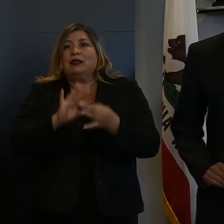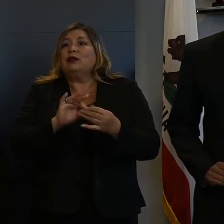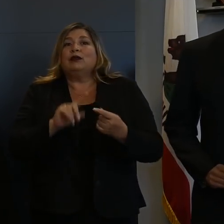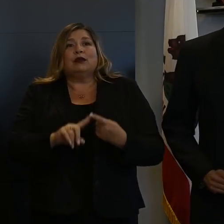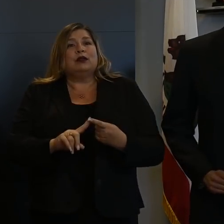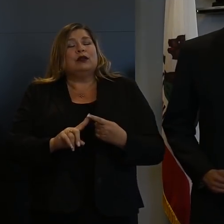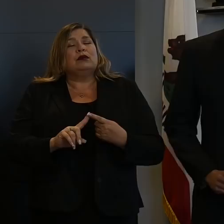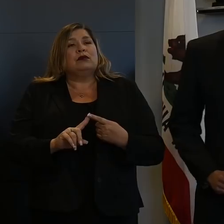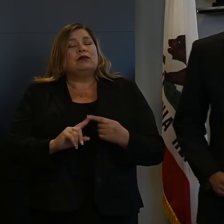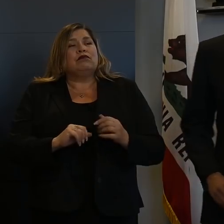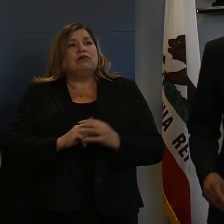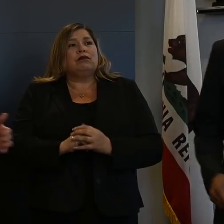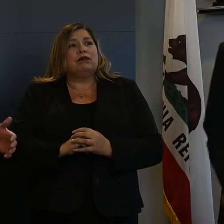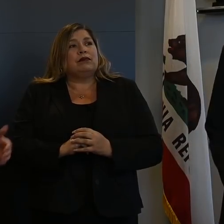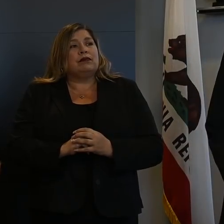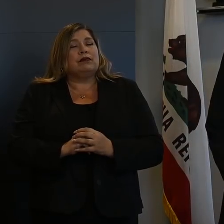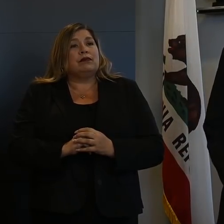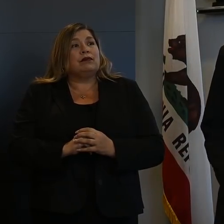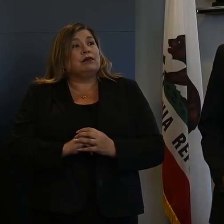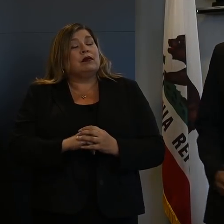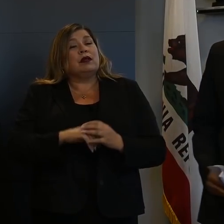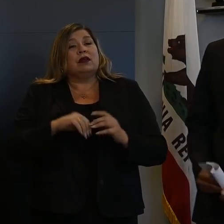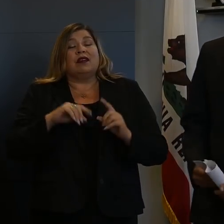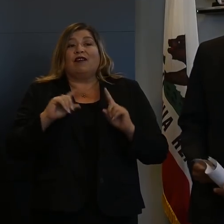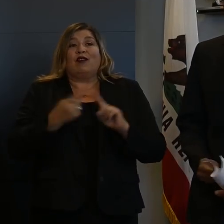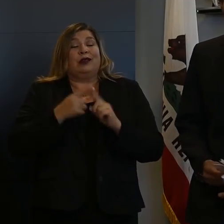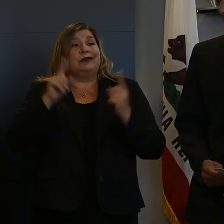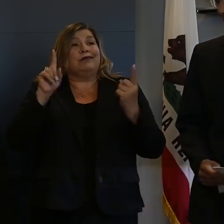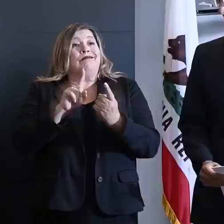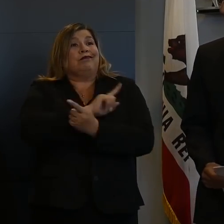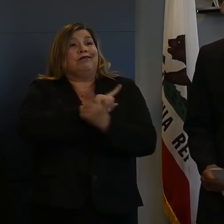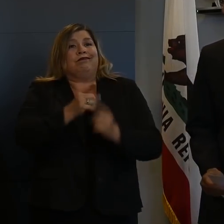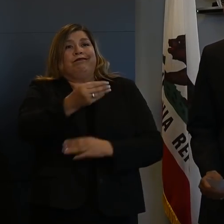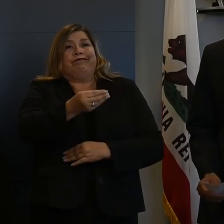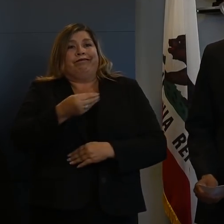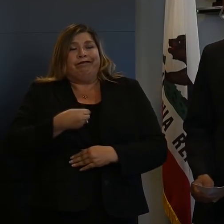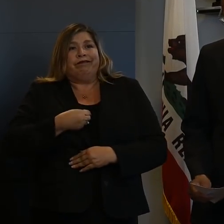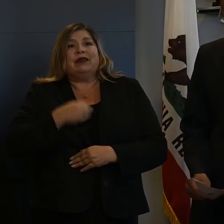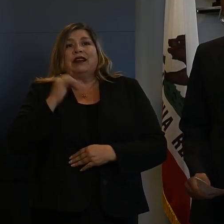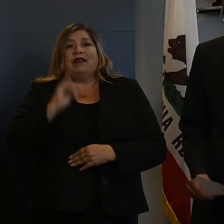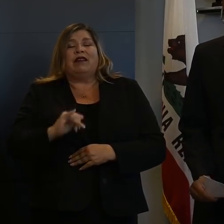apparently, first the community sourced transfer of the virus.